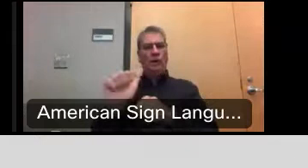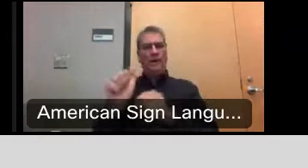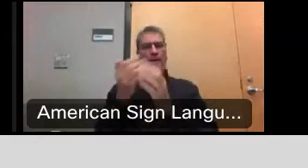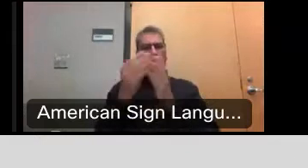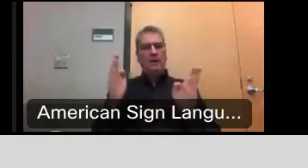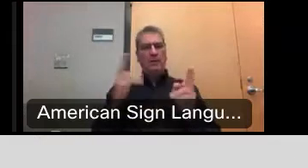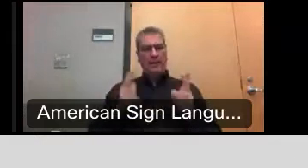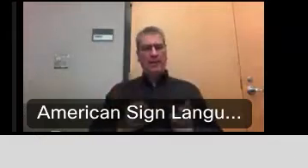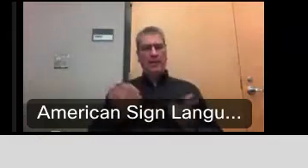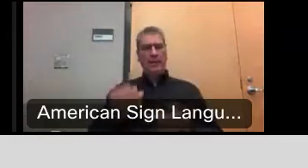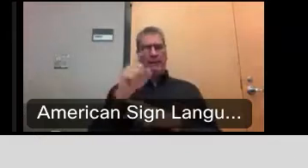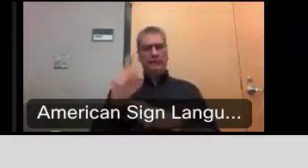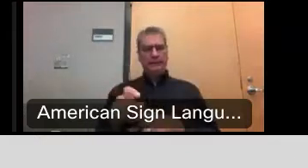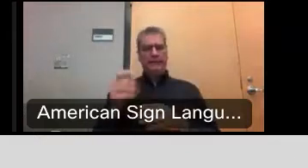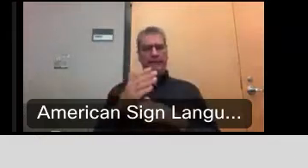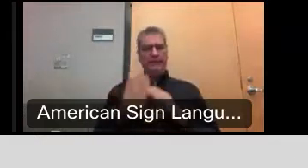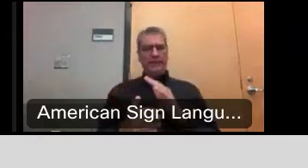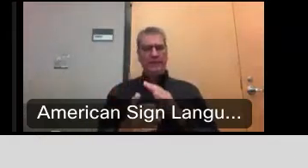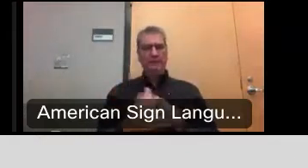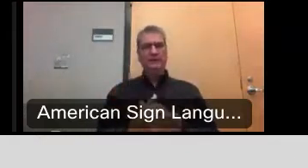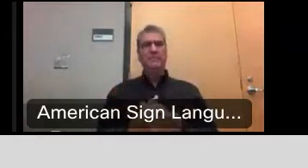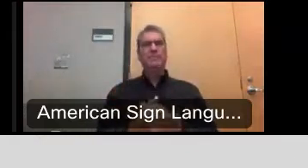has done. I think 1 of the major themes for me.